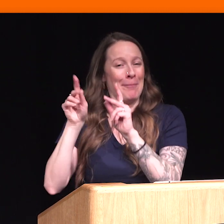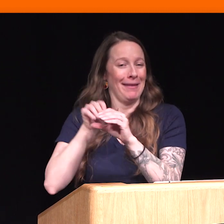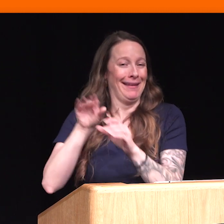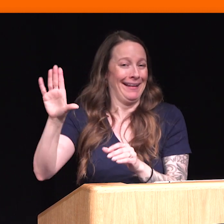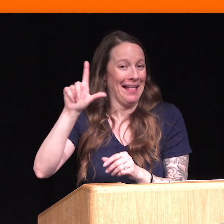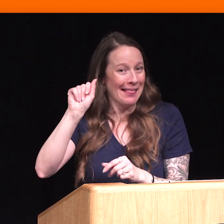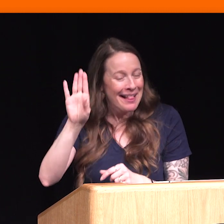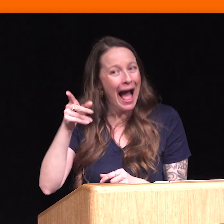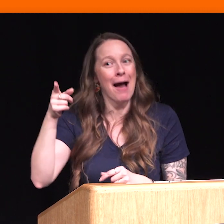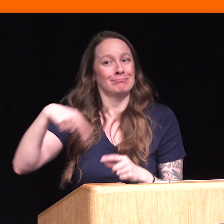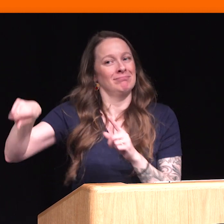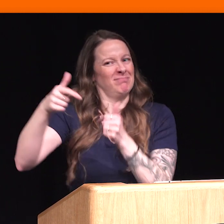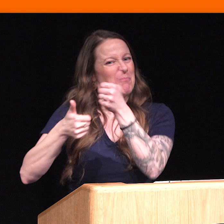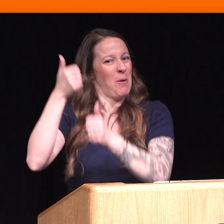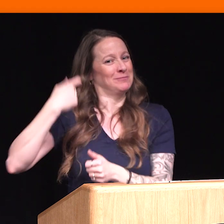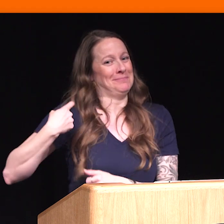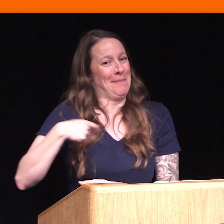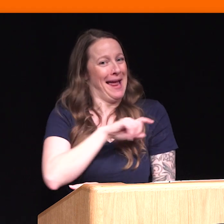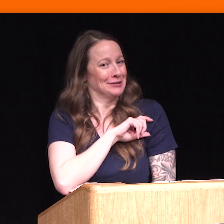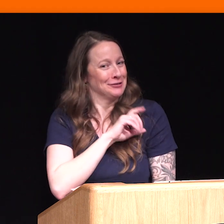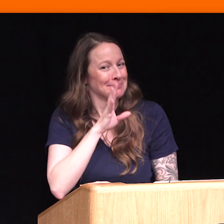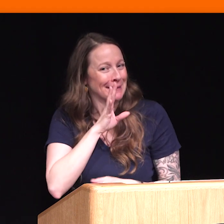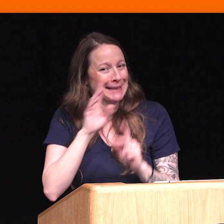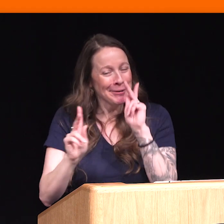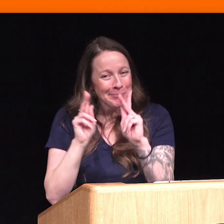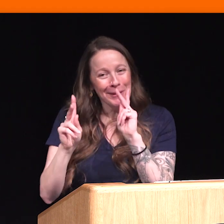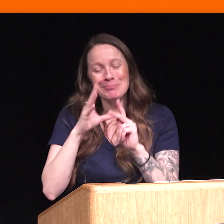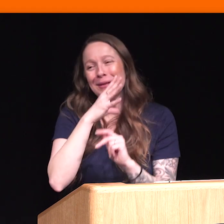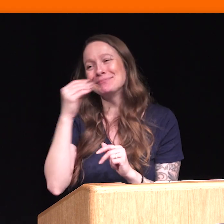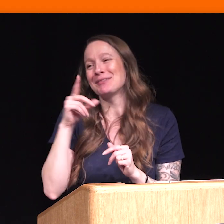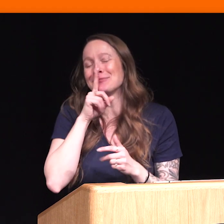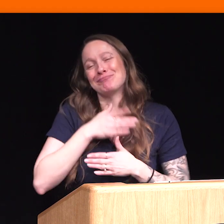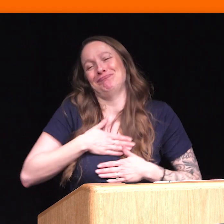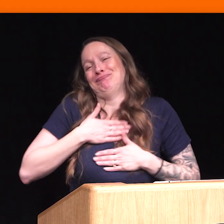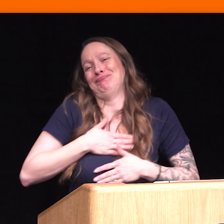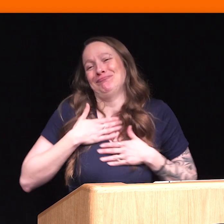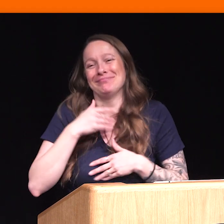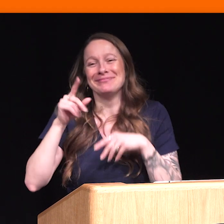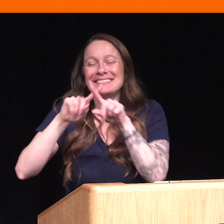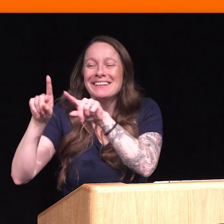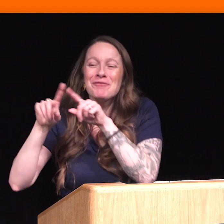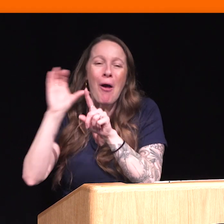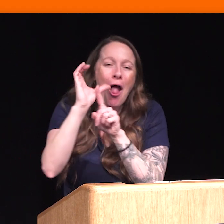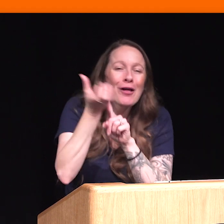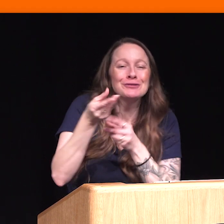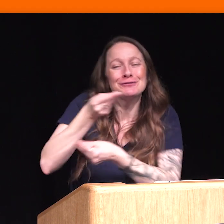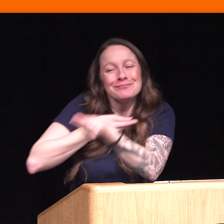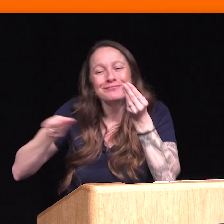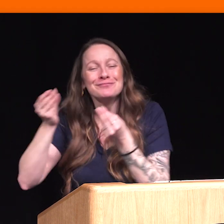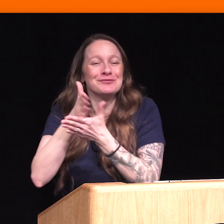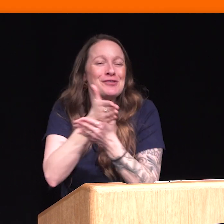but I did really enjoy the people in the lab. Most of them were Spanish- speaking people, and so, I really enjoyed sort of the different cultures